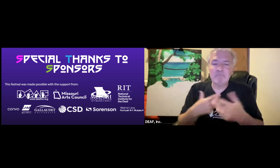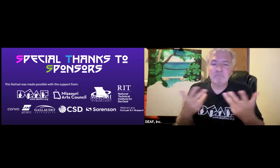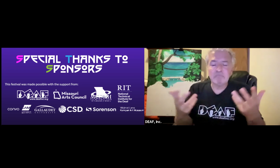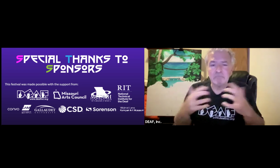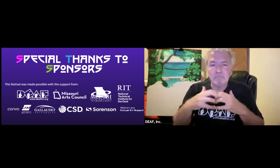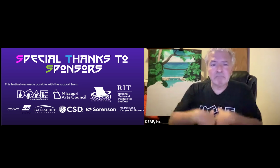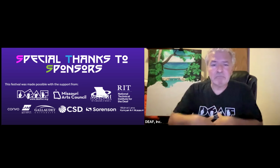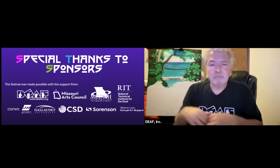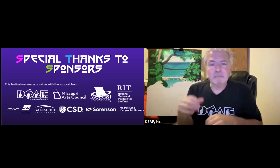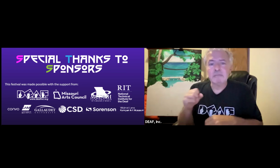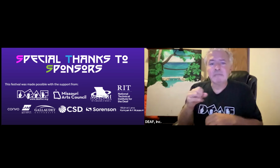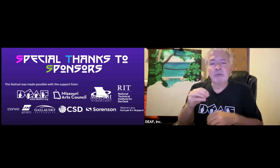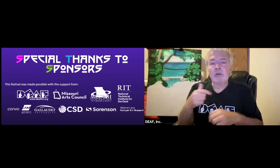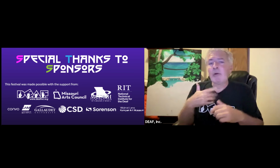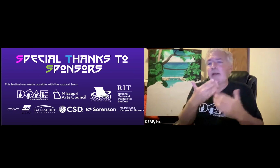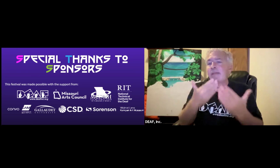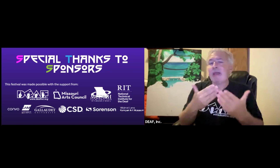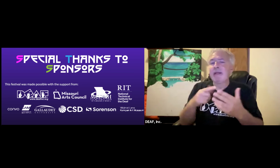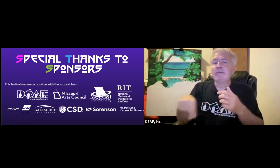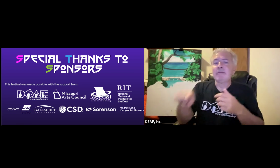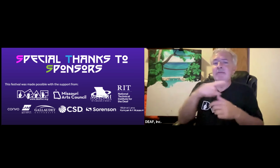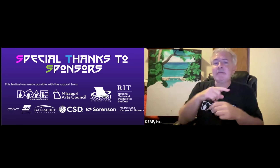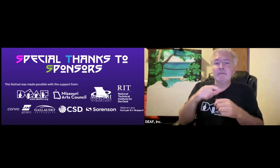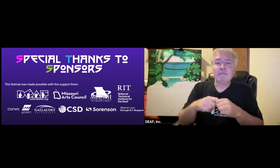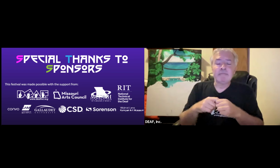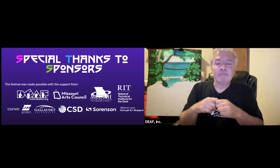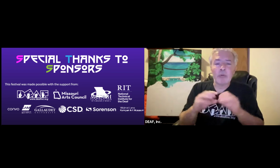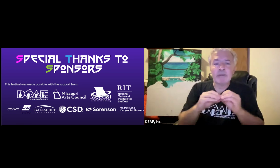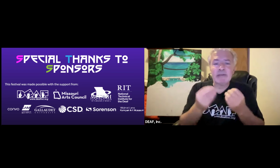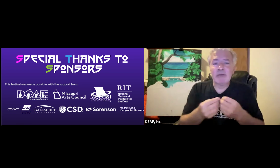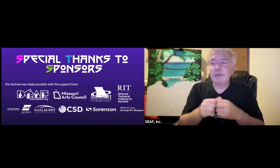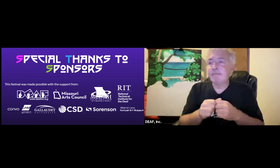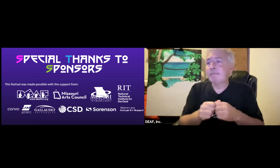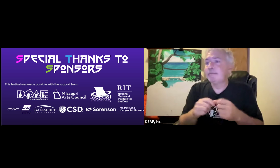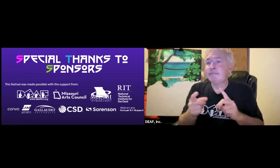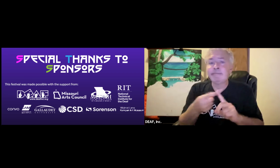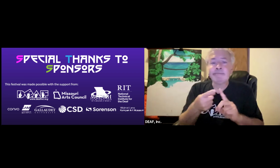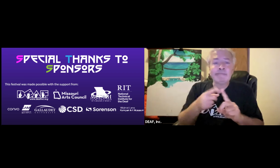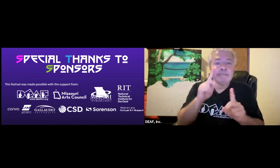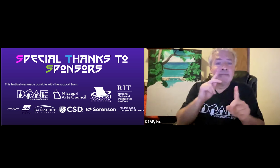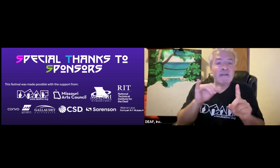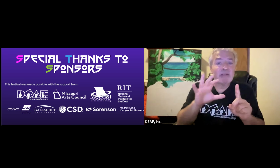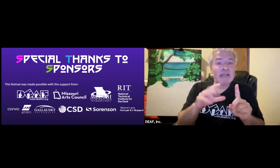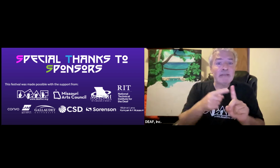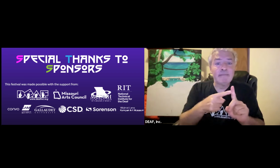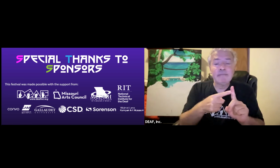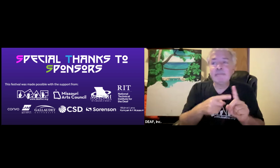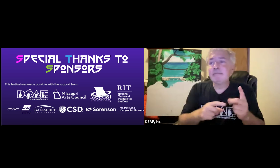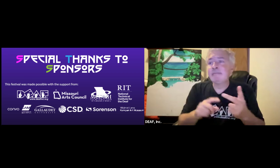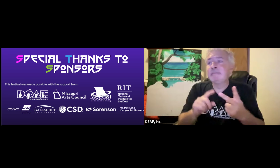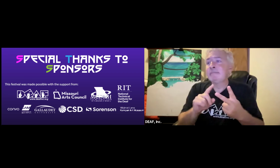Without them, this event could not be possible.